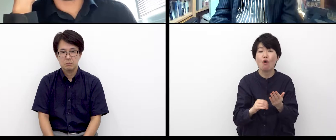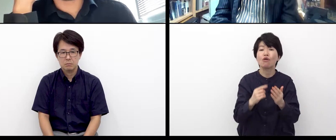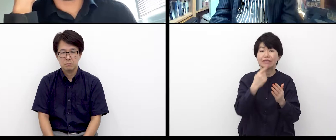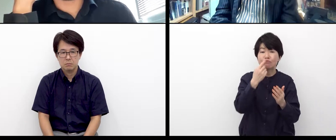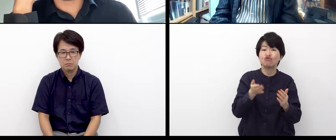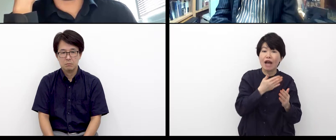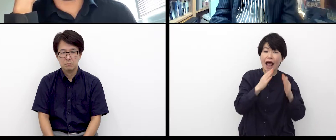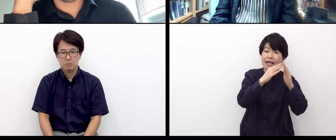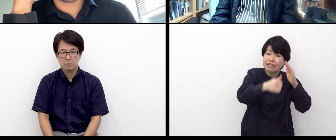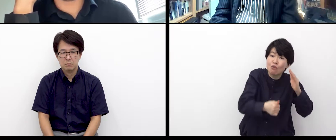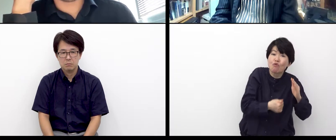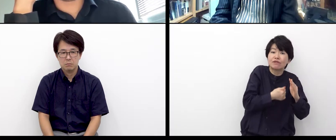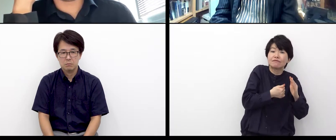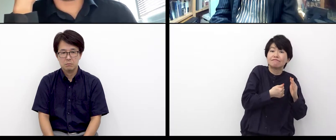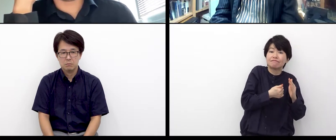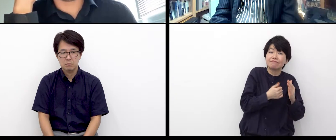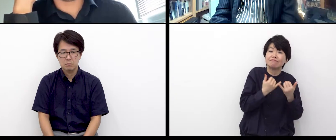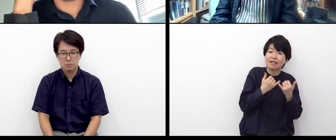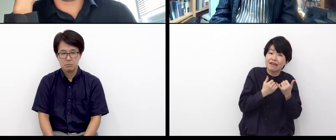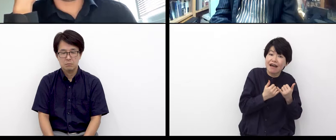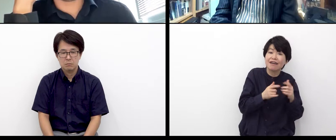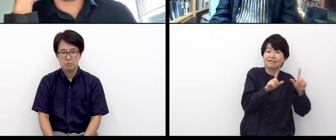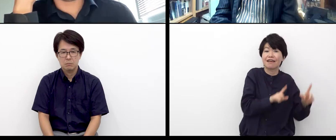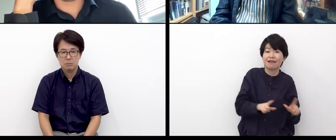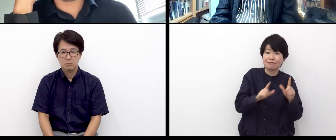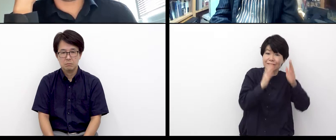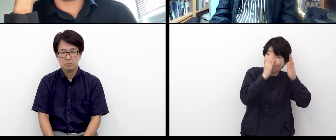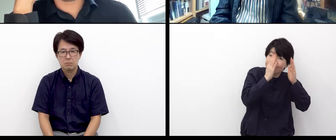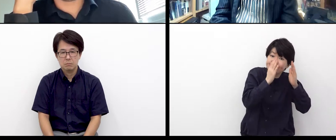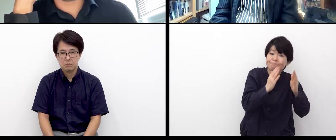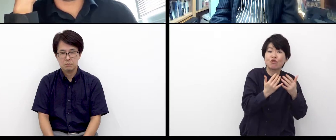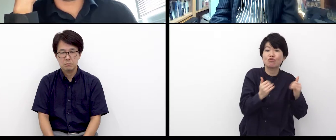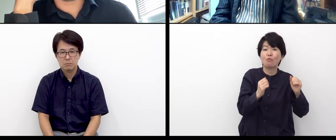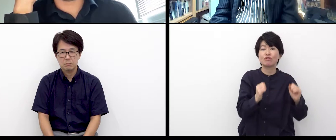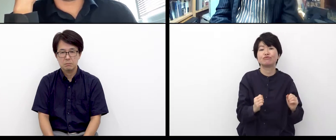and it leads to their outcome